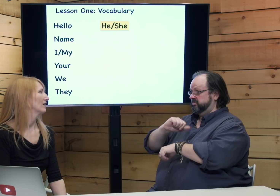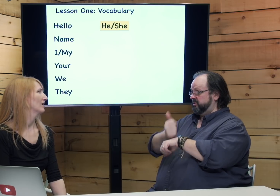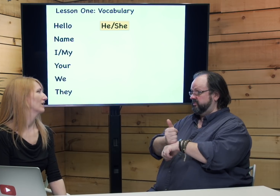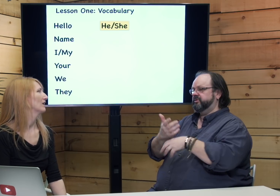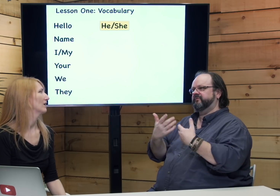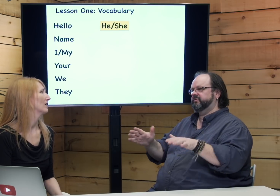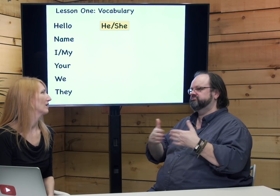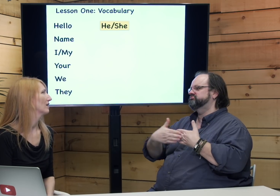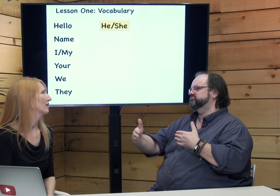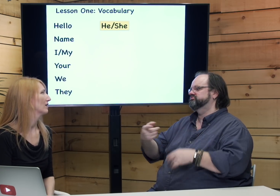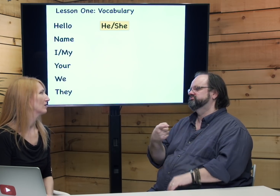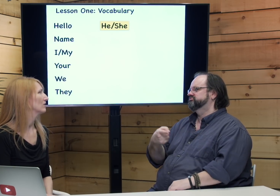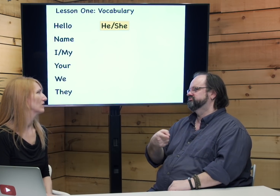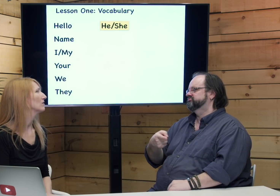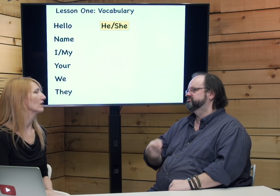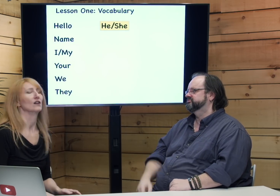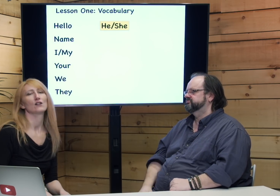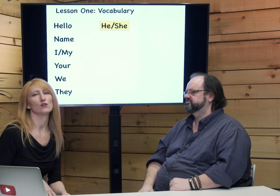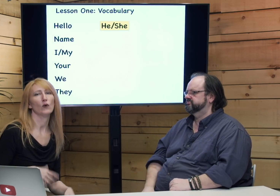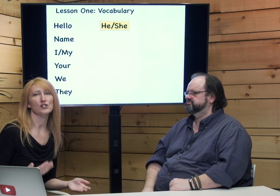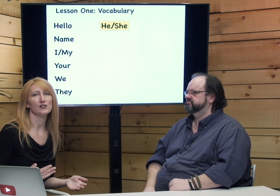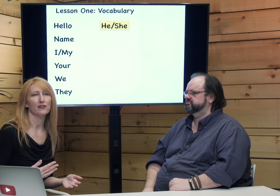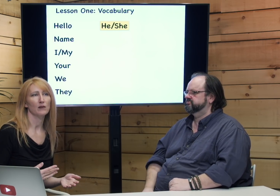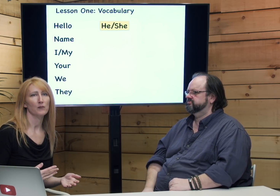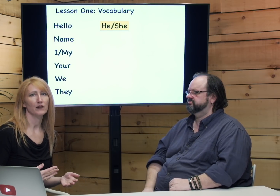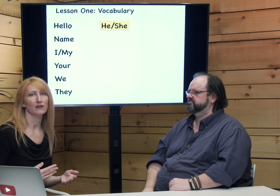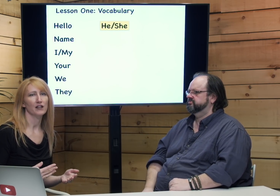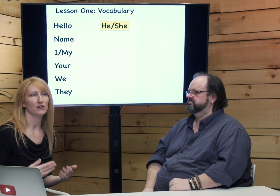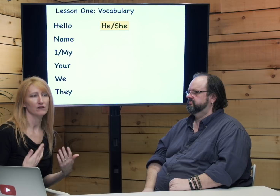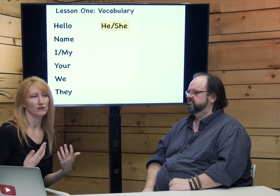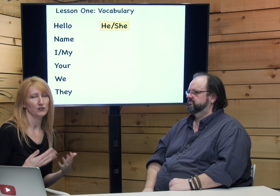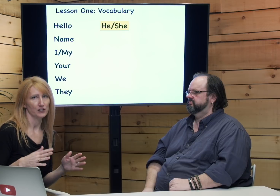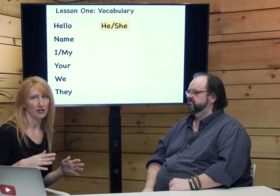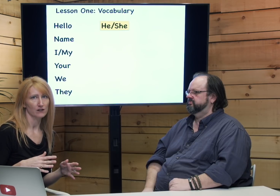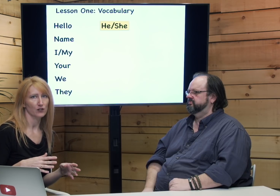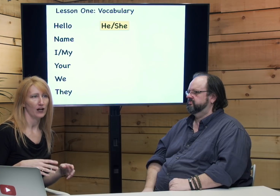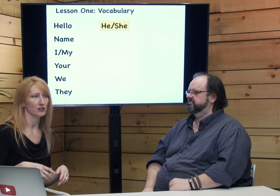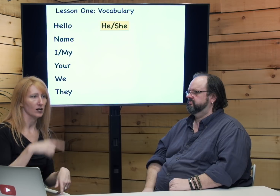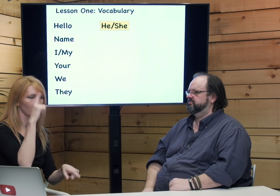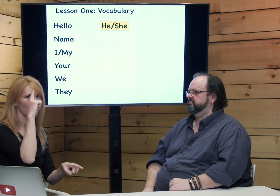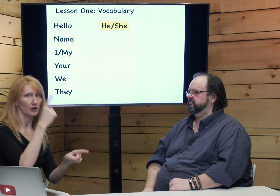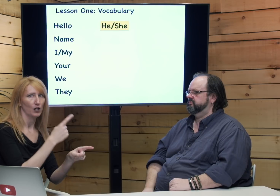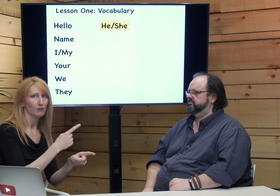Once you set them up you're done, just reference those points. So once you set them up then you're done. You don't have to constantly be,